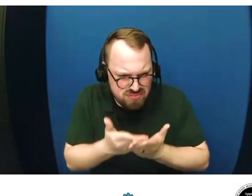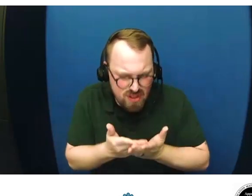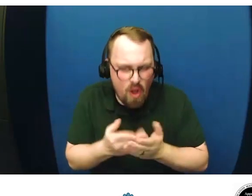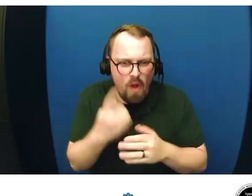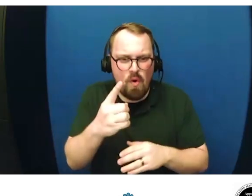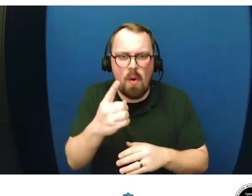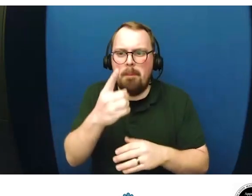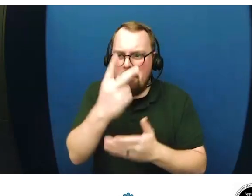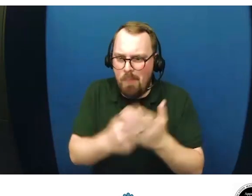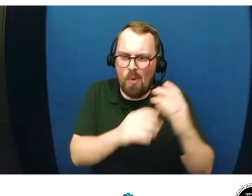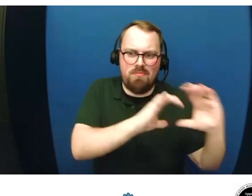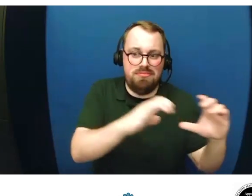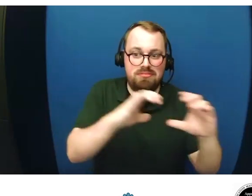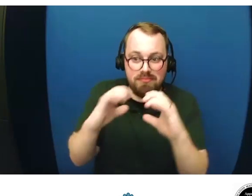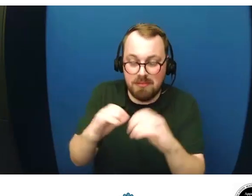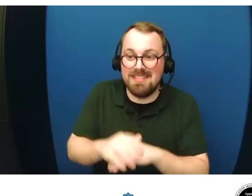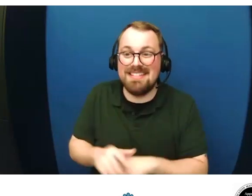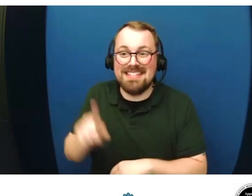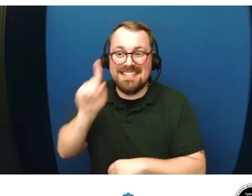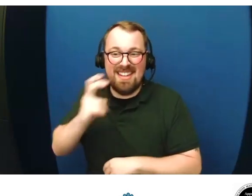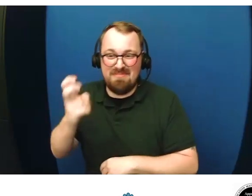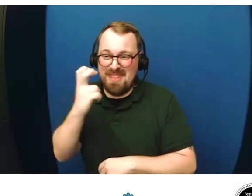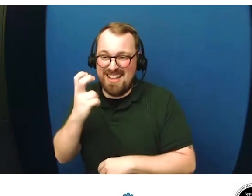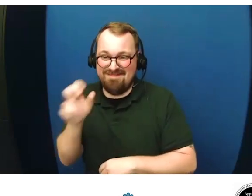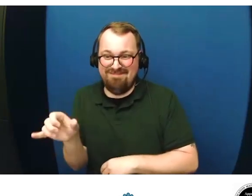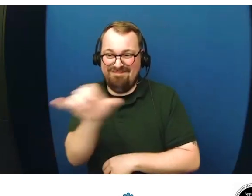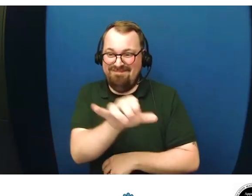for both of those. The Deafblind one? That's not the case.